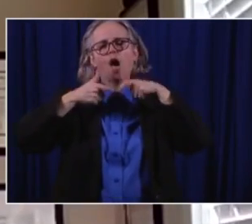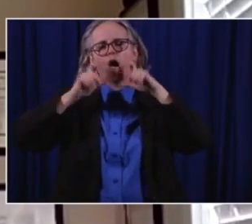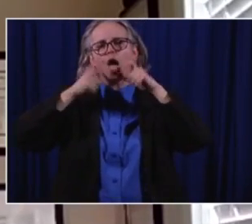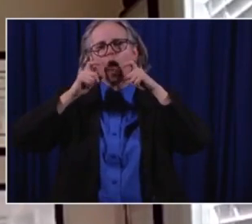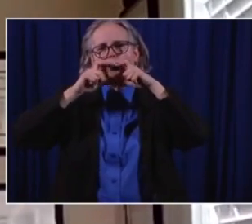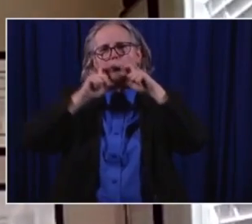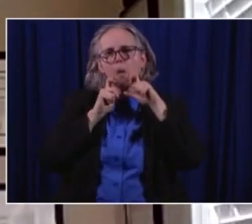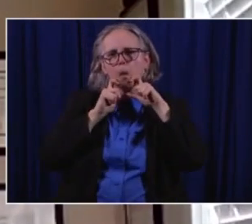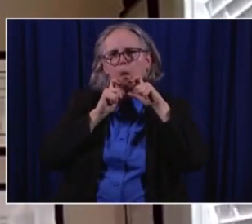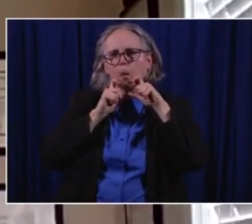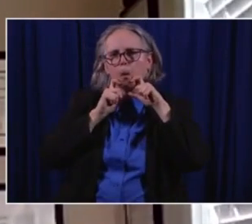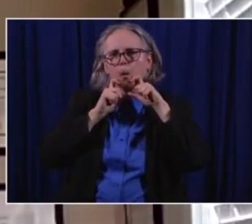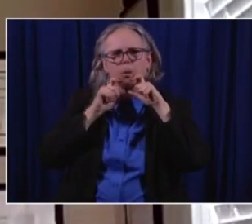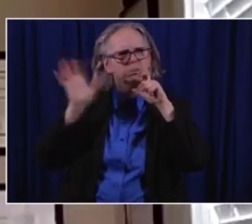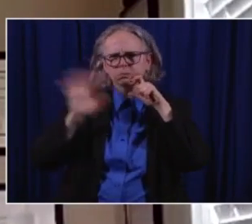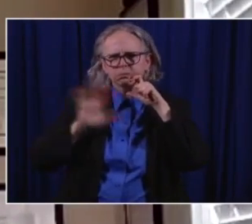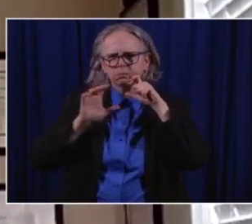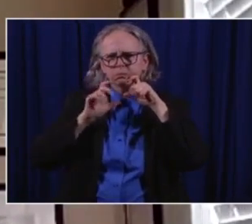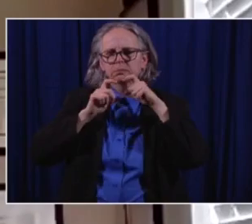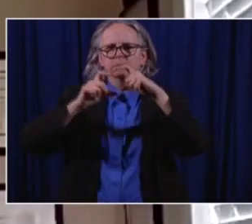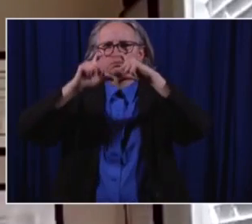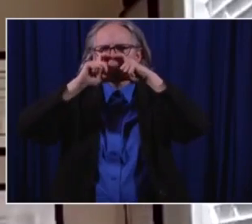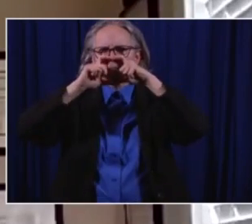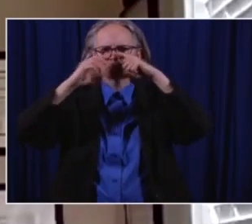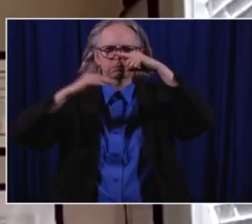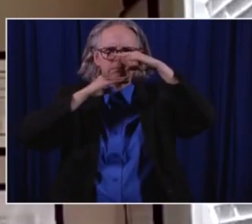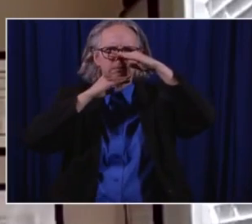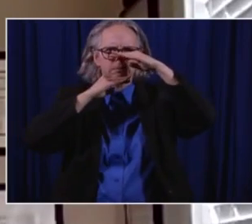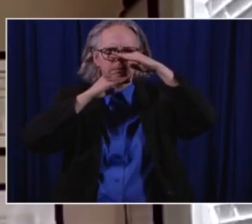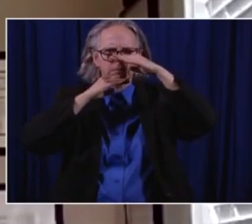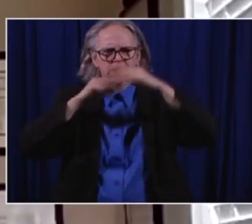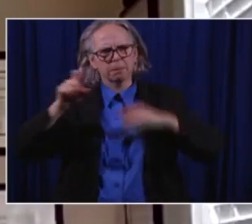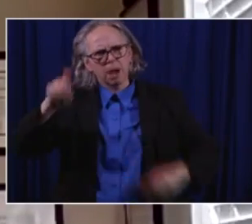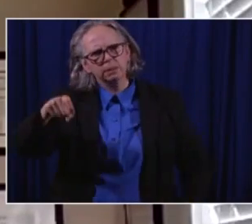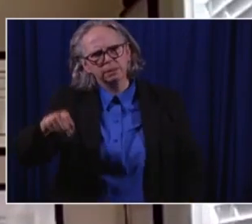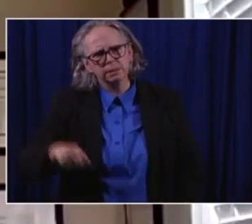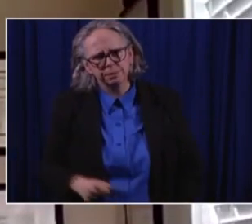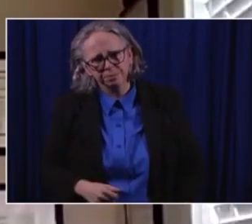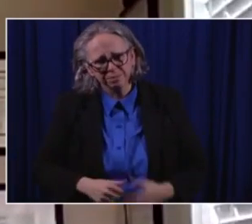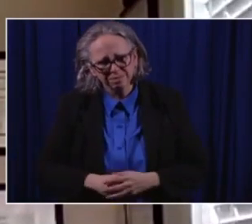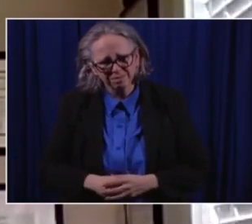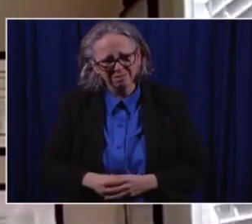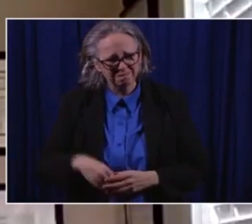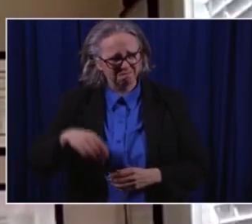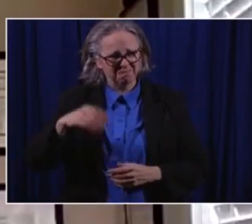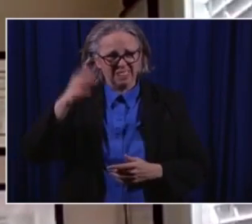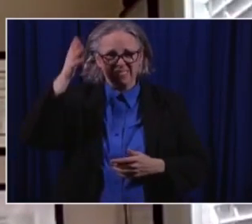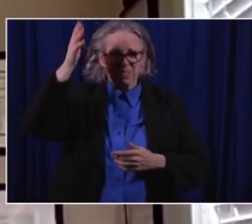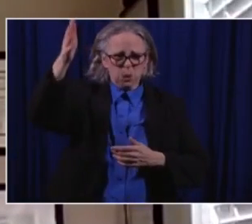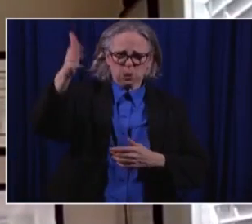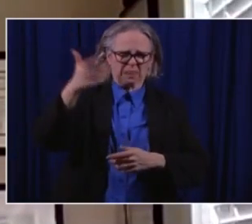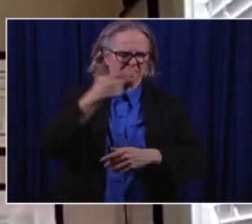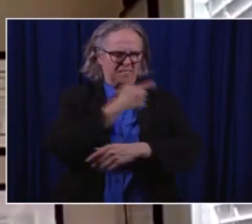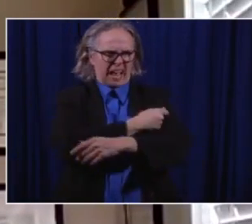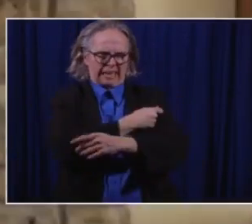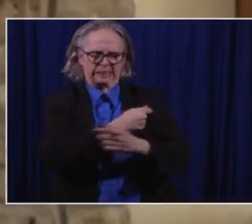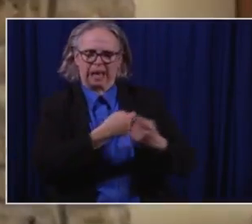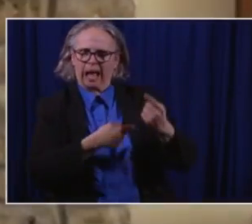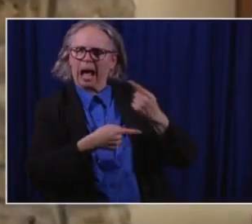I want to underline with doctor Coburn said. We have to wear a mask. Every time. All time. Together governor. I know we can slow this thing down until